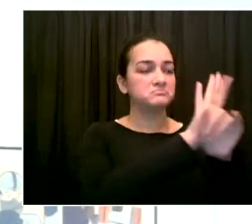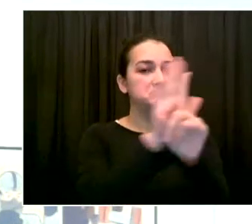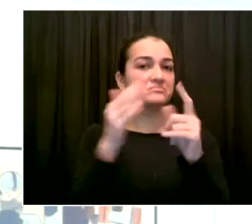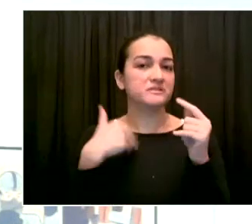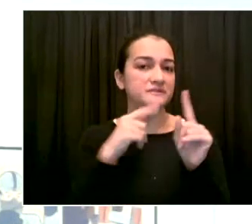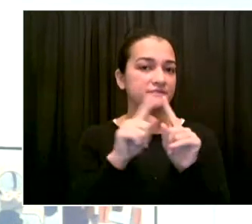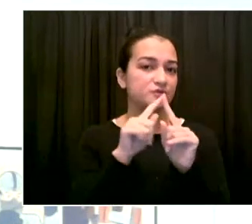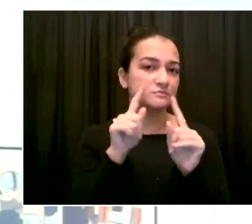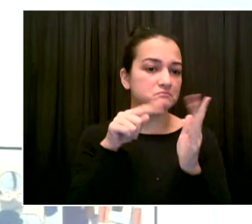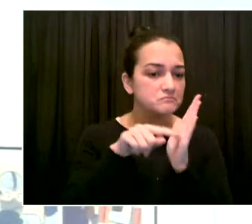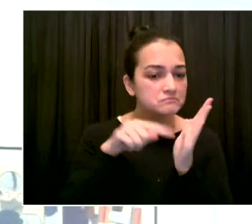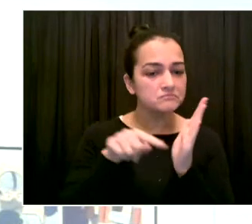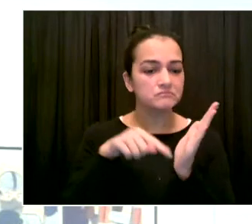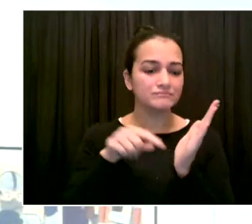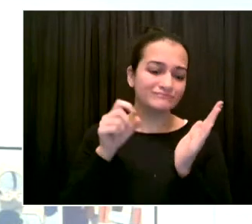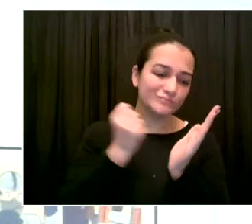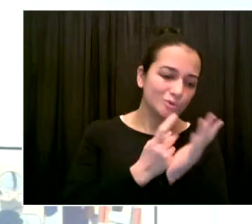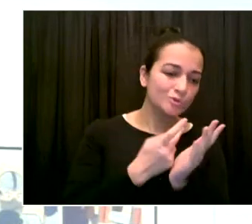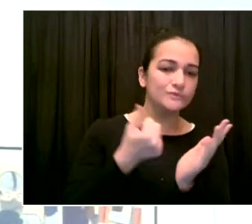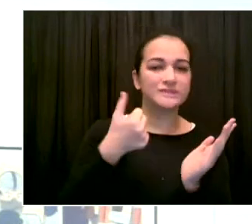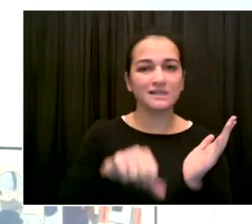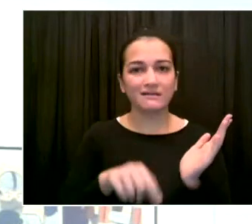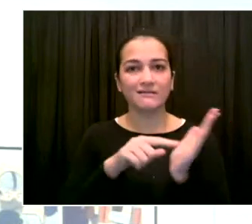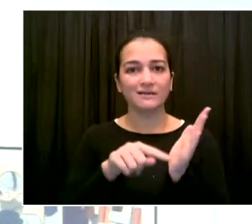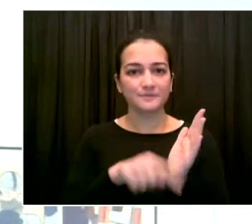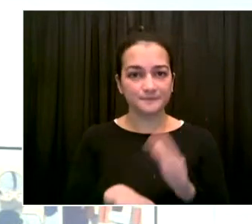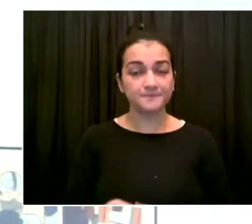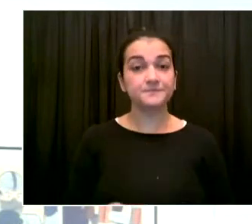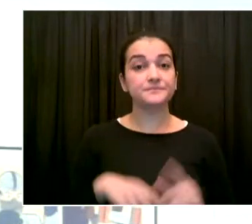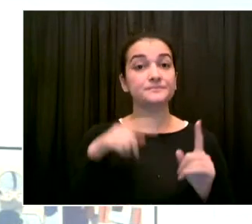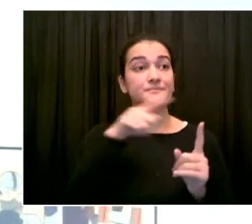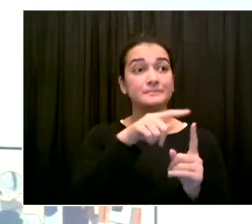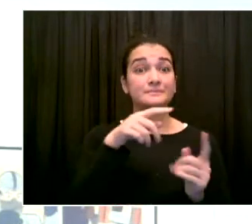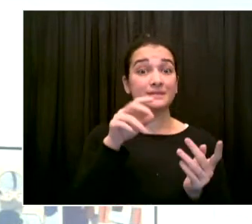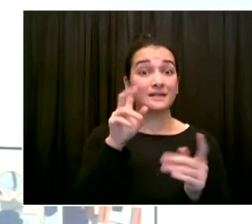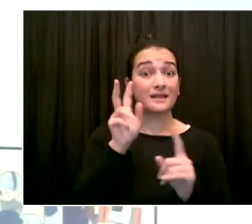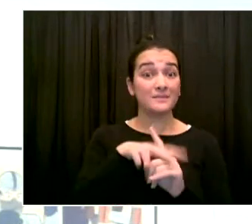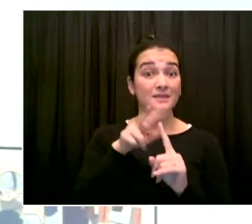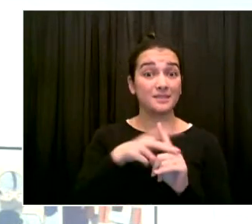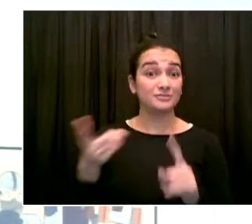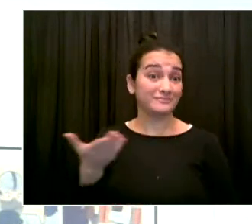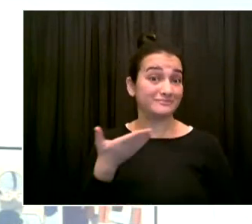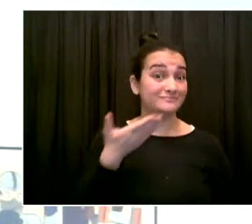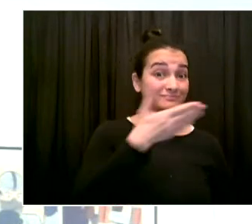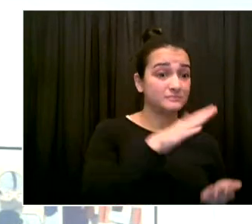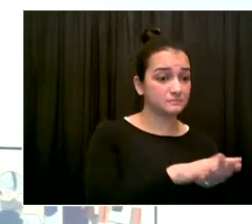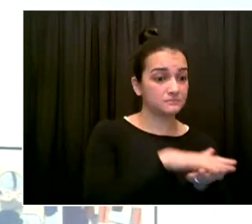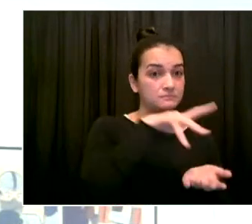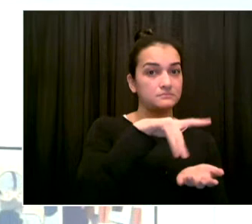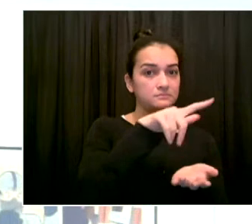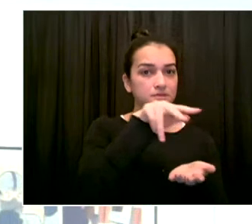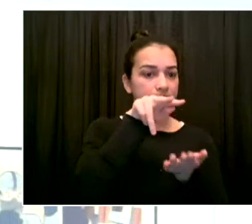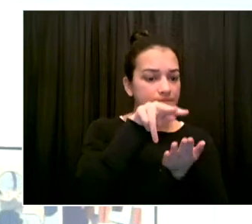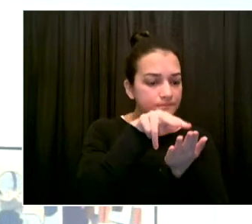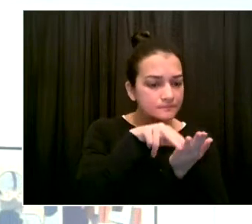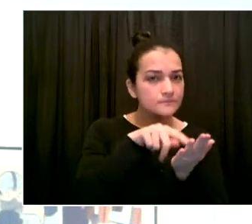ADJUDICATE THOSE EXEMPTIONS AND WHAT WE'RE FINDING IS IF A SMALL PERCENTAGE OF A SMALL PERCENTAGE THAT END UP BEI NG